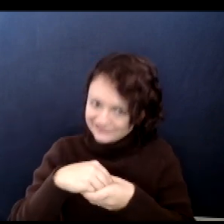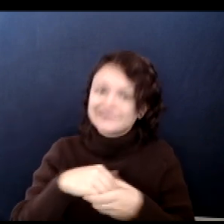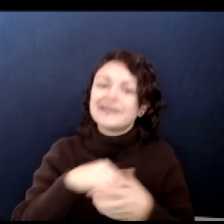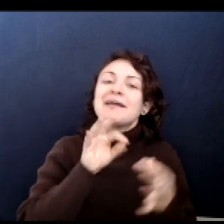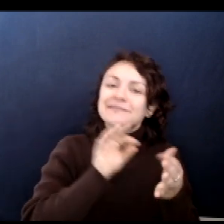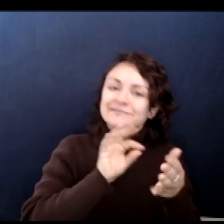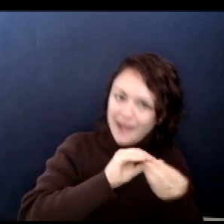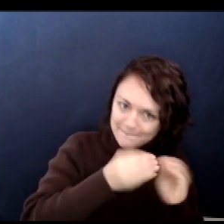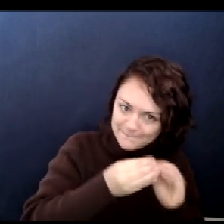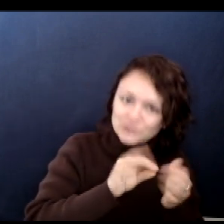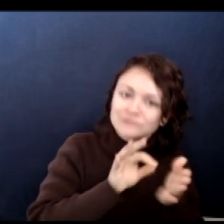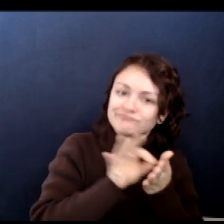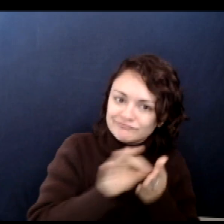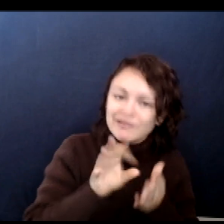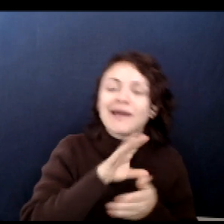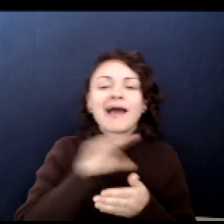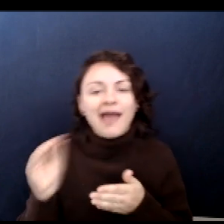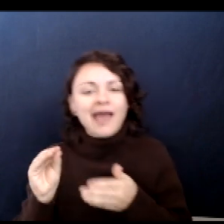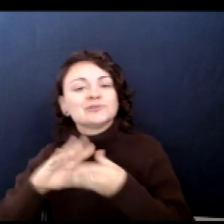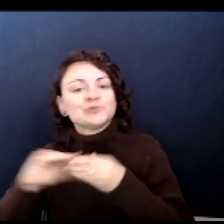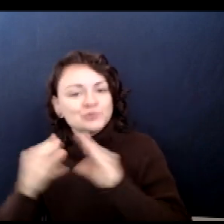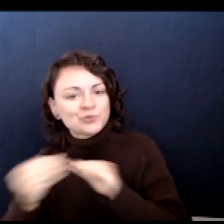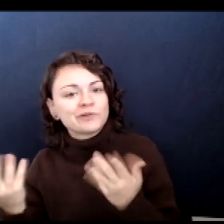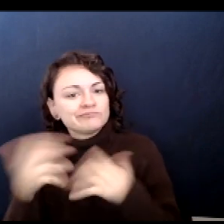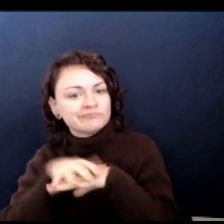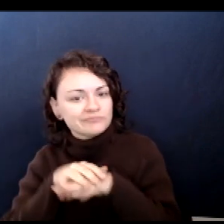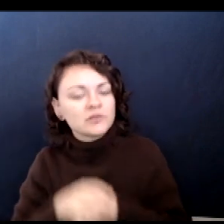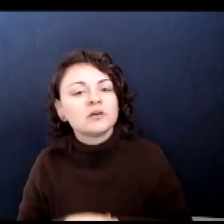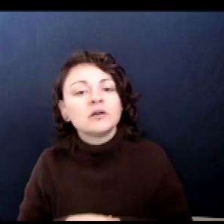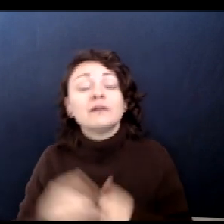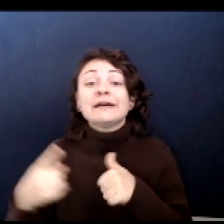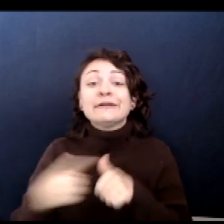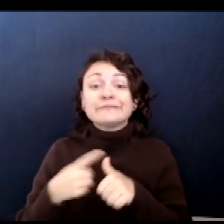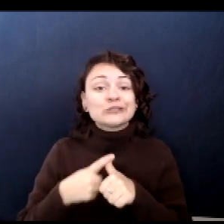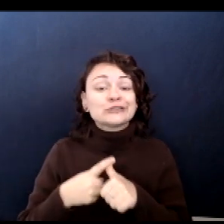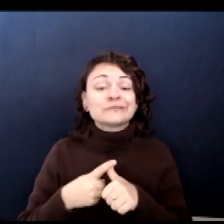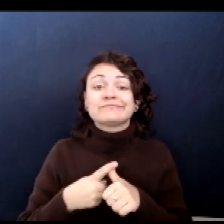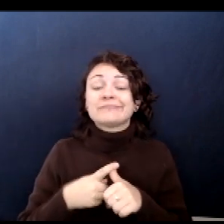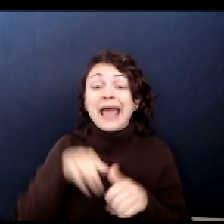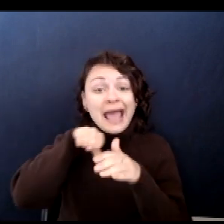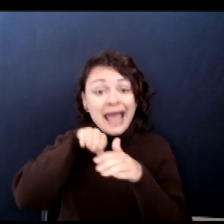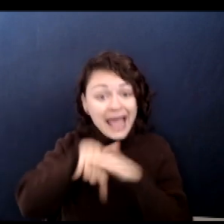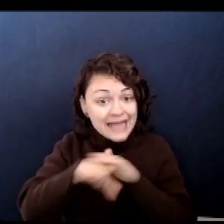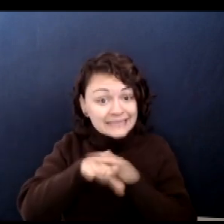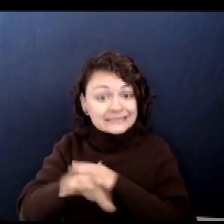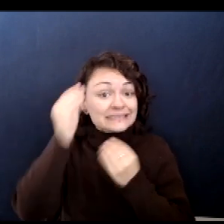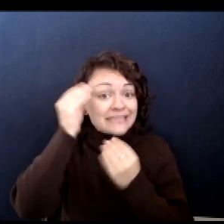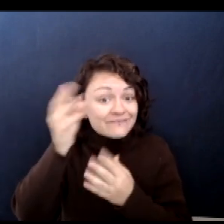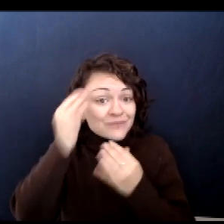First was that there was a lack of access to information services and